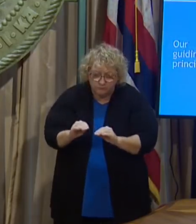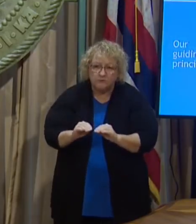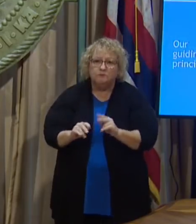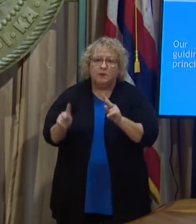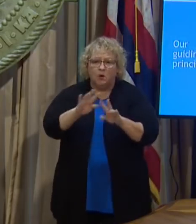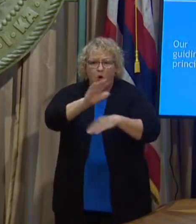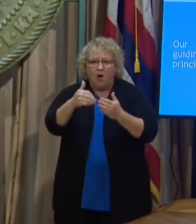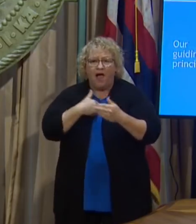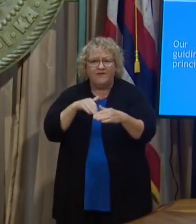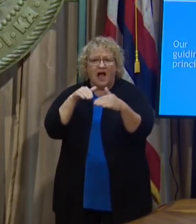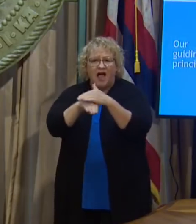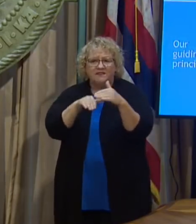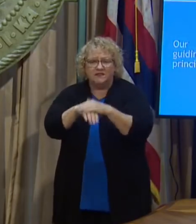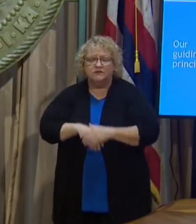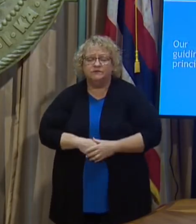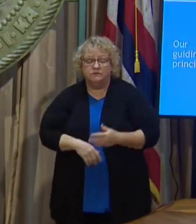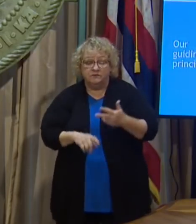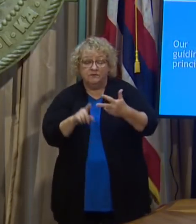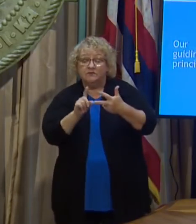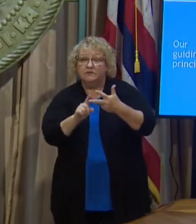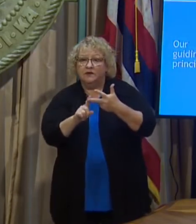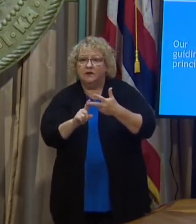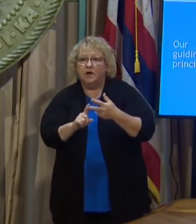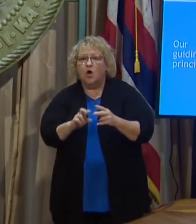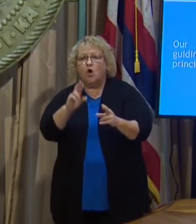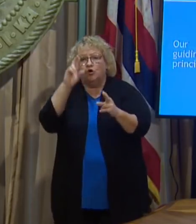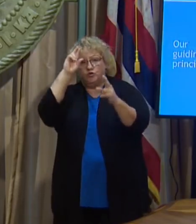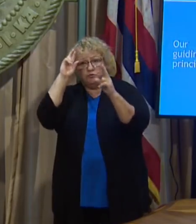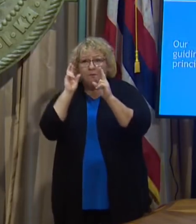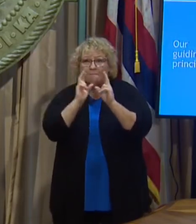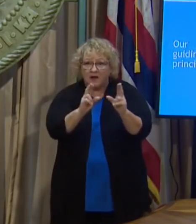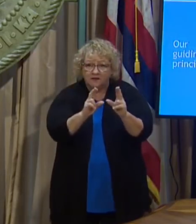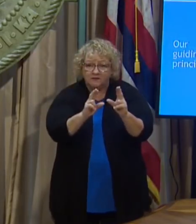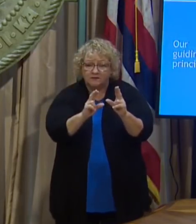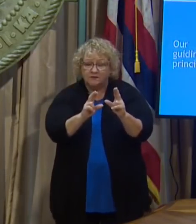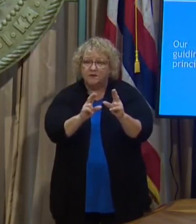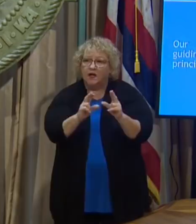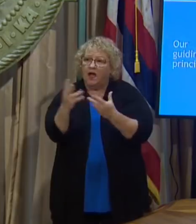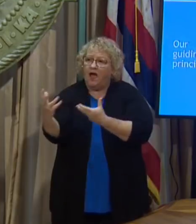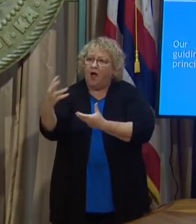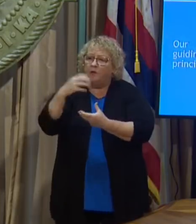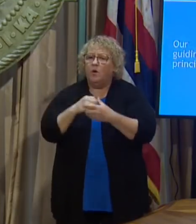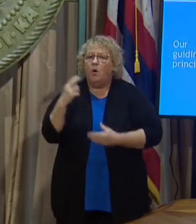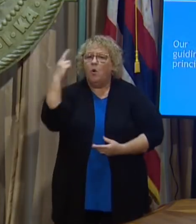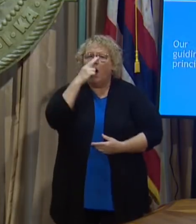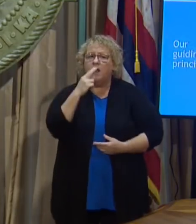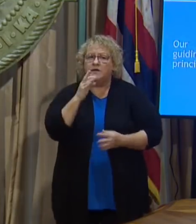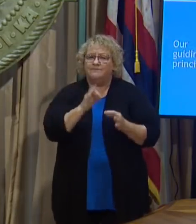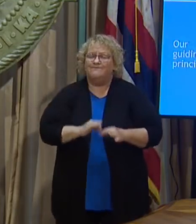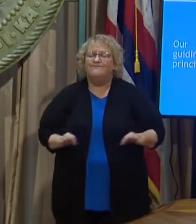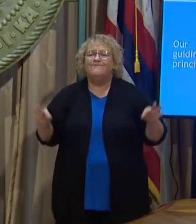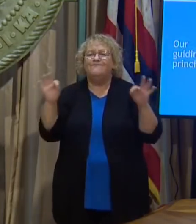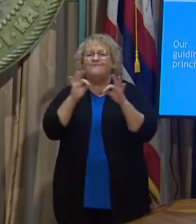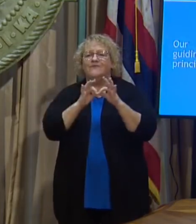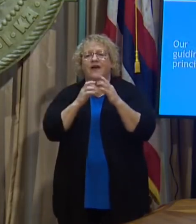WE WILL FILL IT WITH A DATA, BEST PRACTICES, ETC.